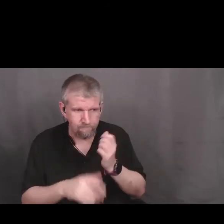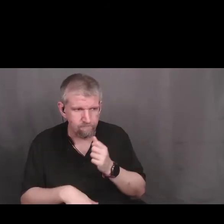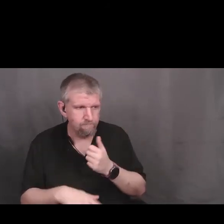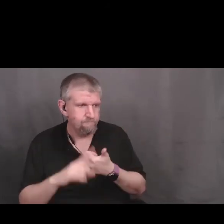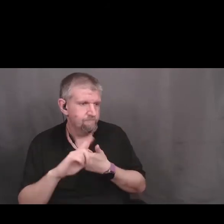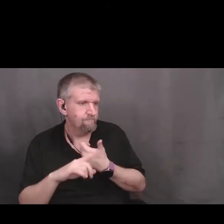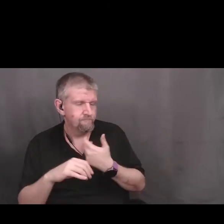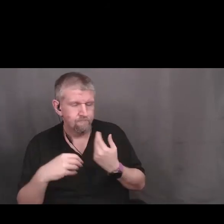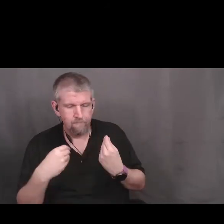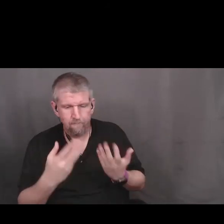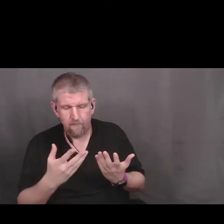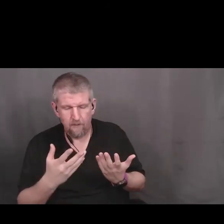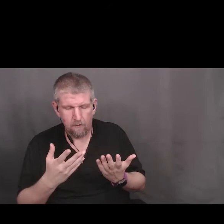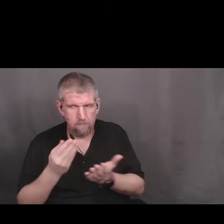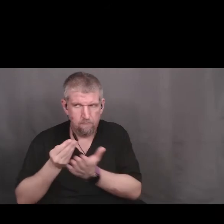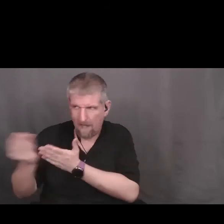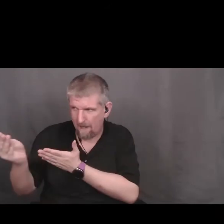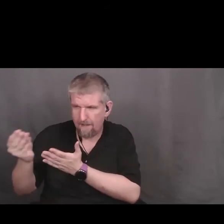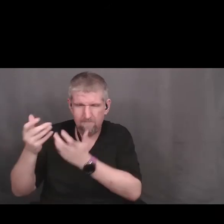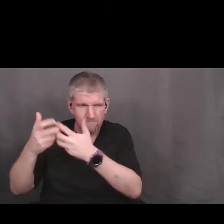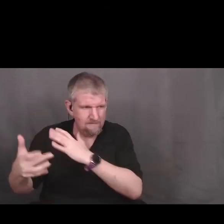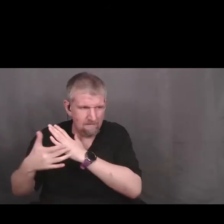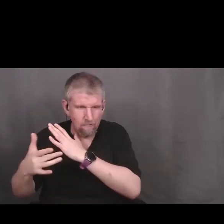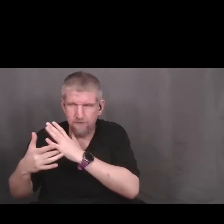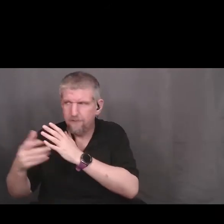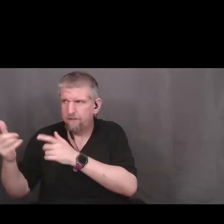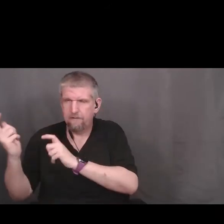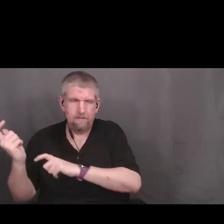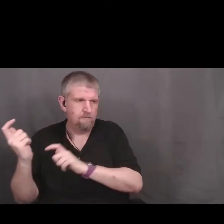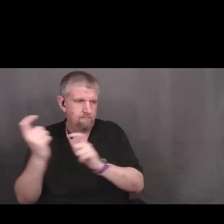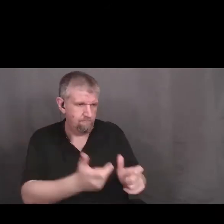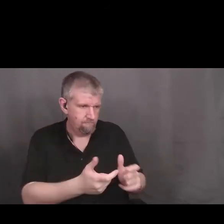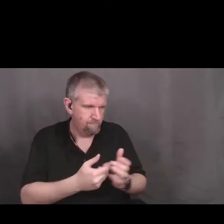to purchase those type of things, assistance technology devices.